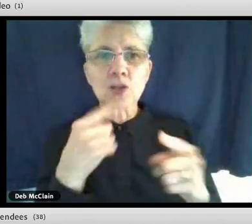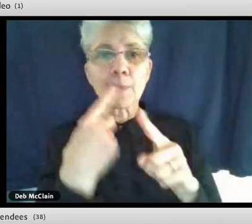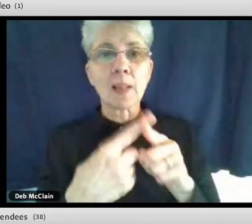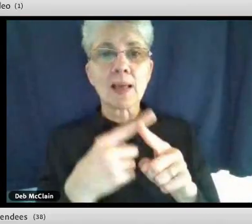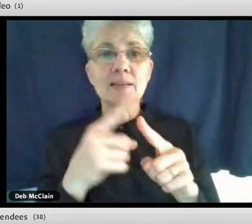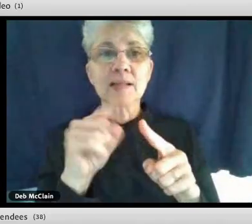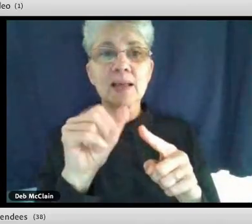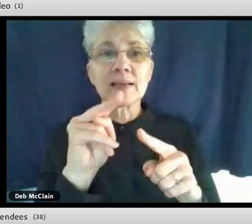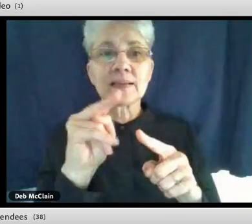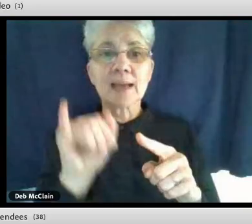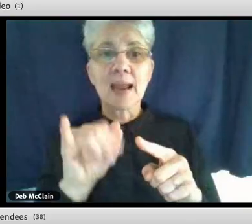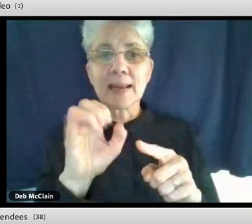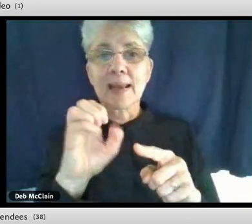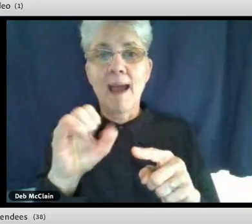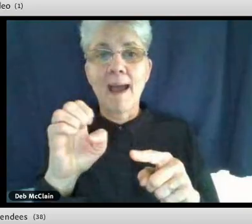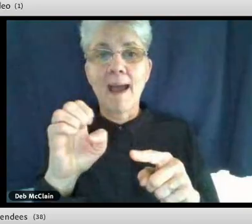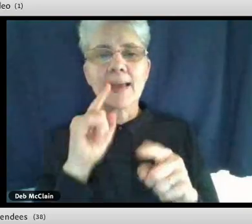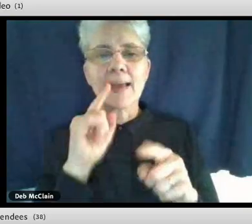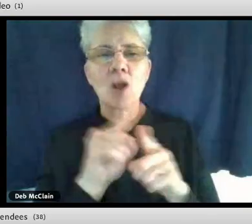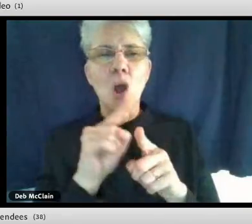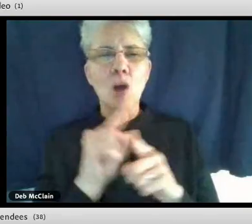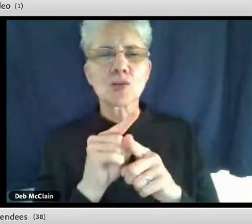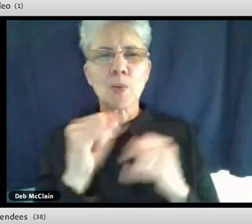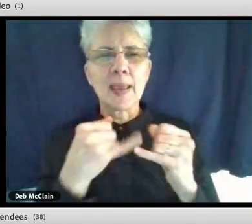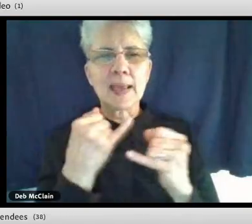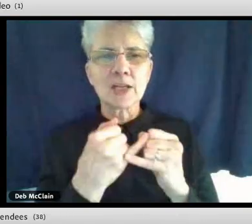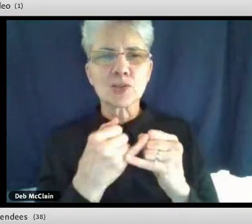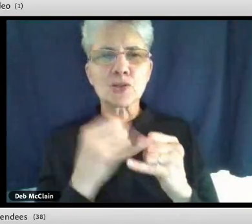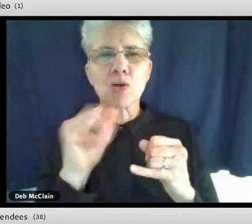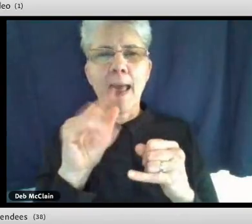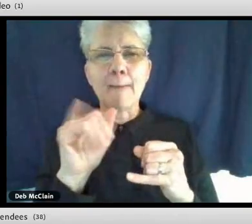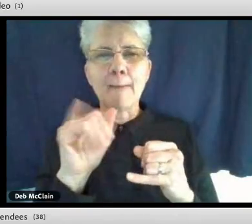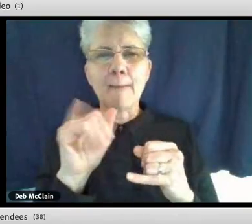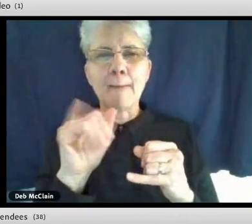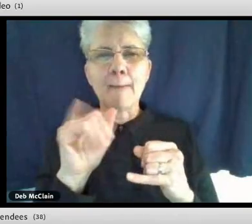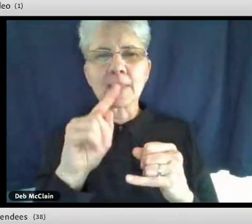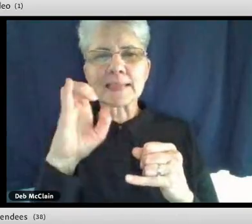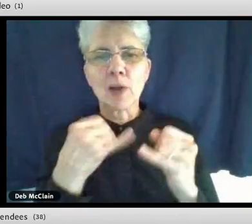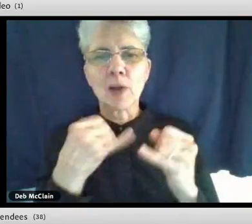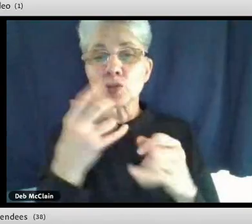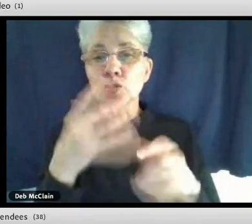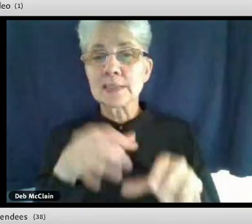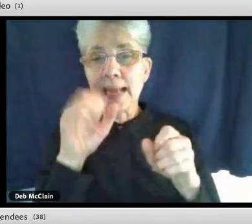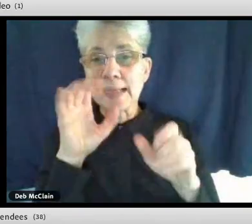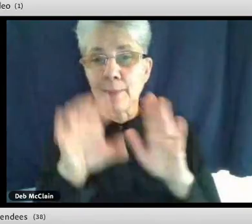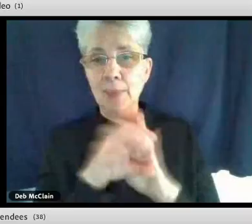Google Reverse Image Search and TinEye, Amnesty International YouTube DataViewer,